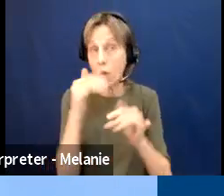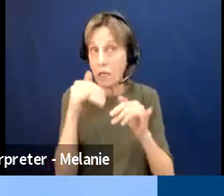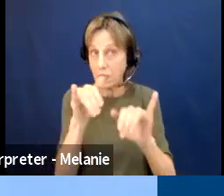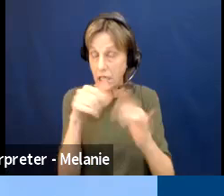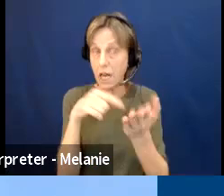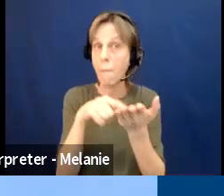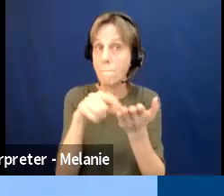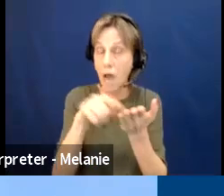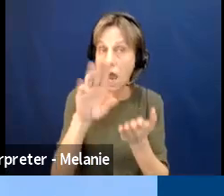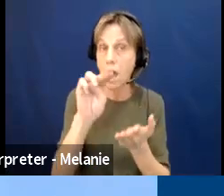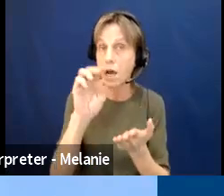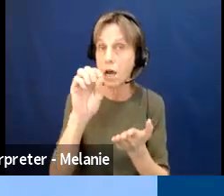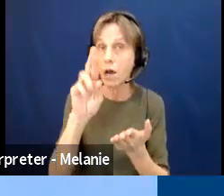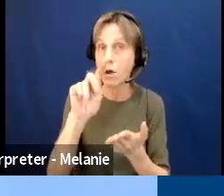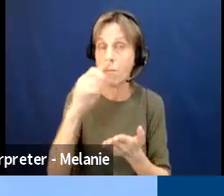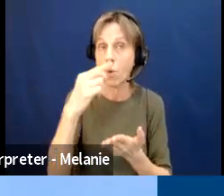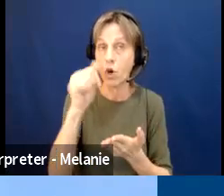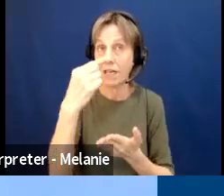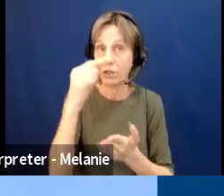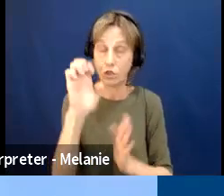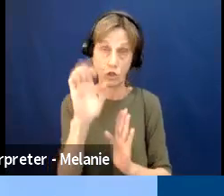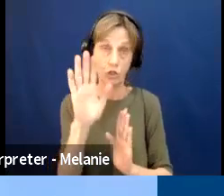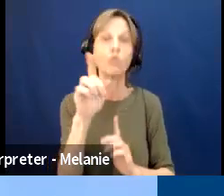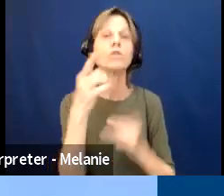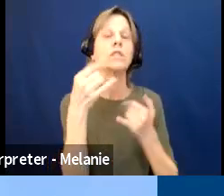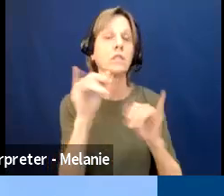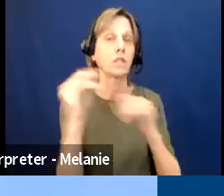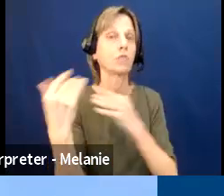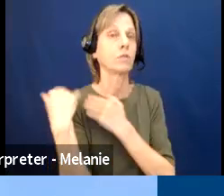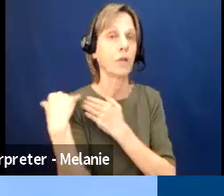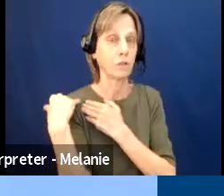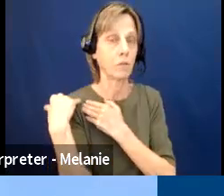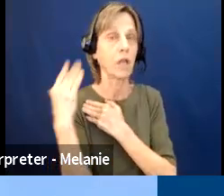um you still are responsible for that and your lender will be part of this process and they'll